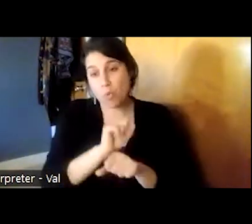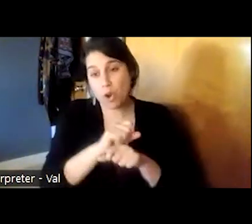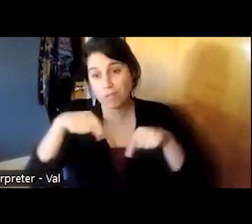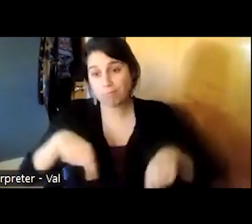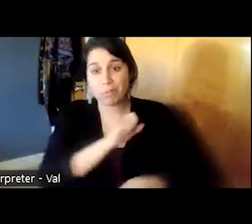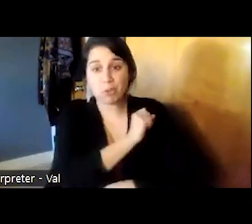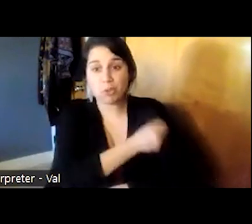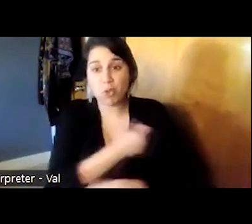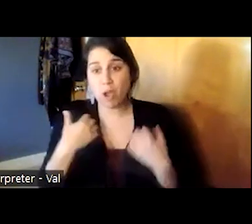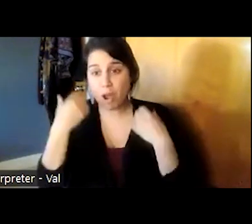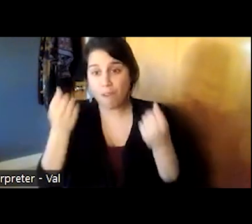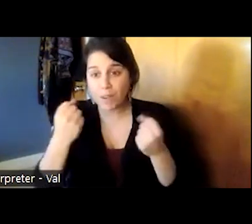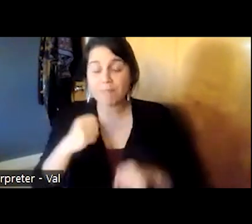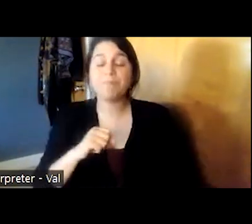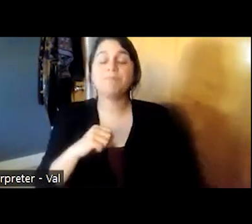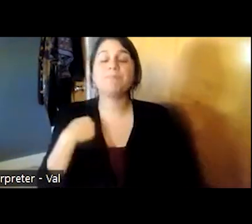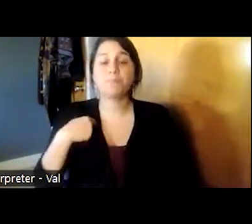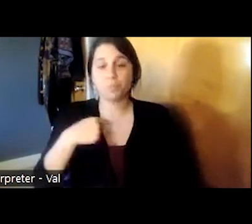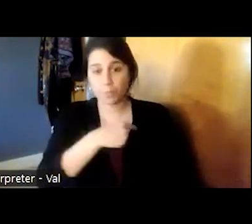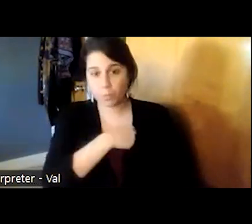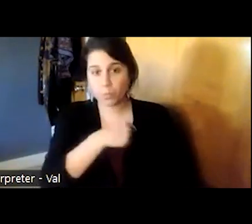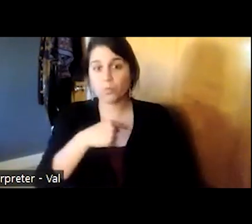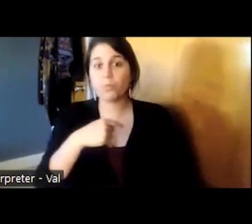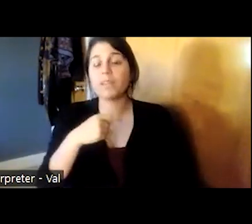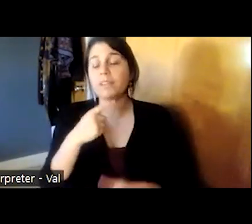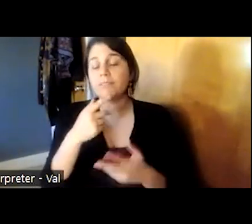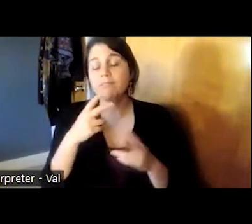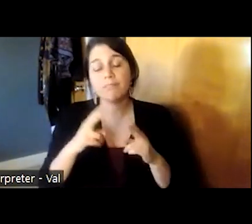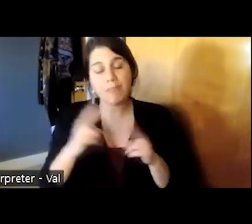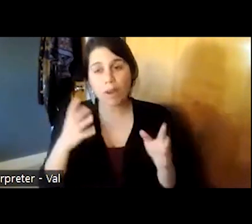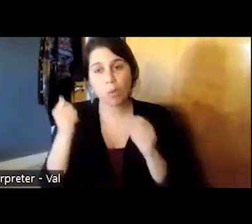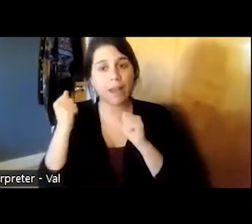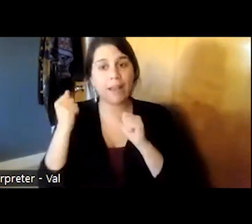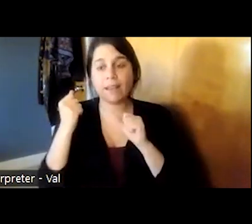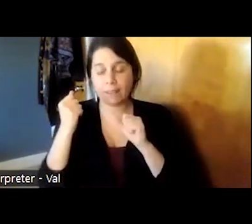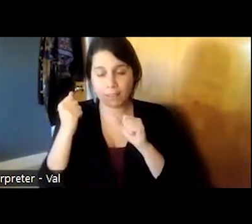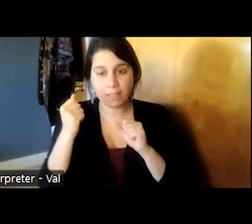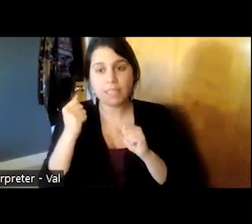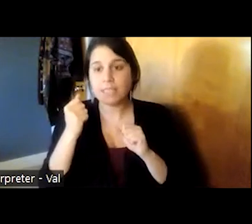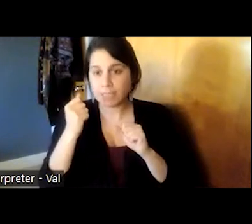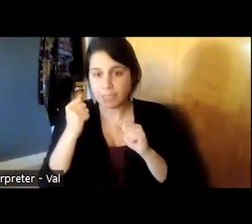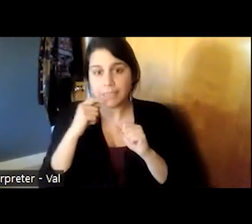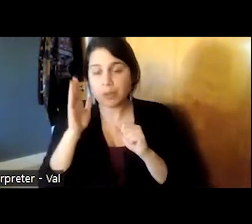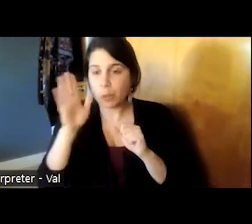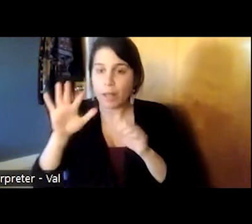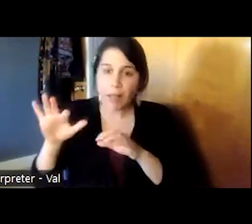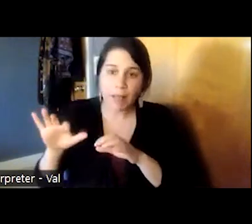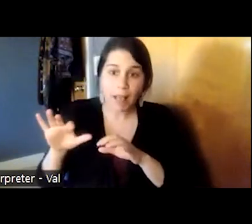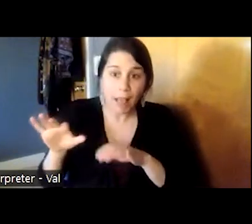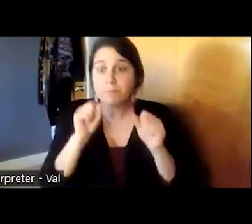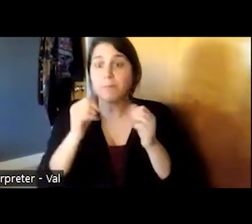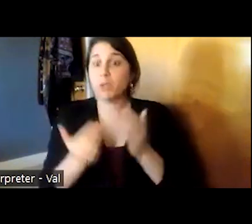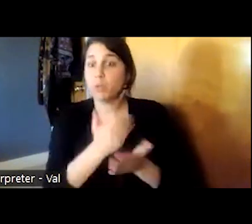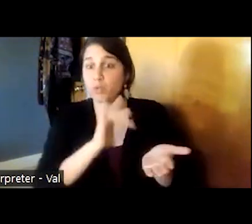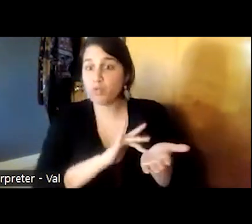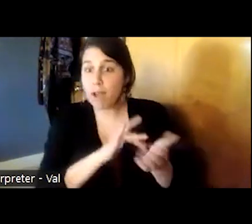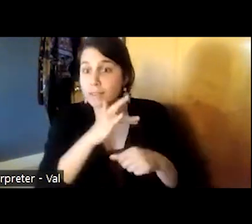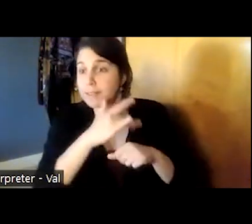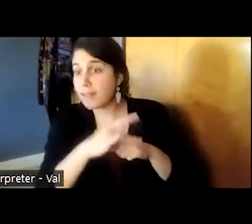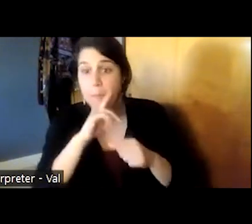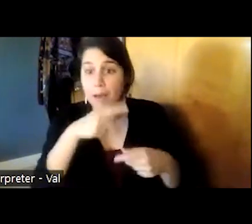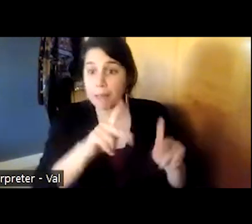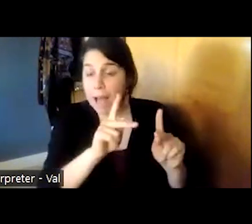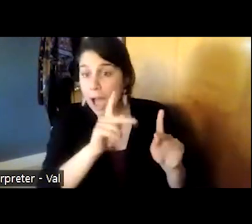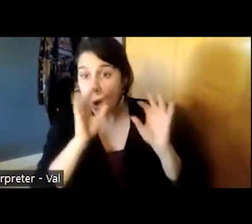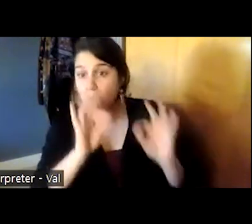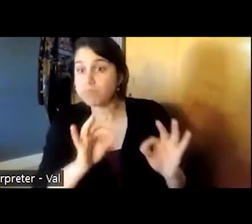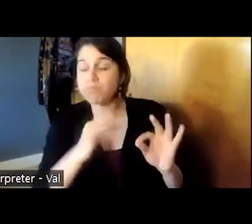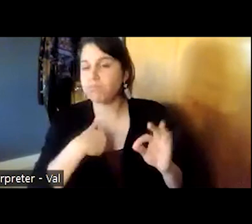is that we have been very quick to adopt uh new drugs that are allowed we've actually been able